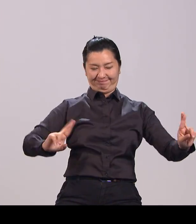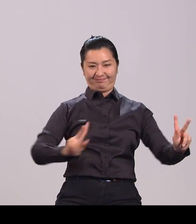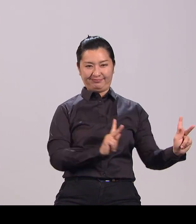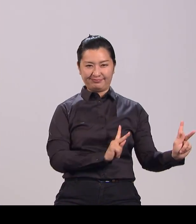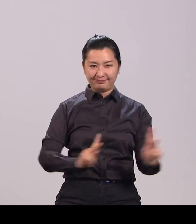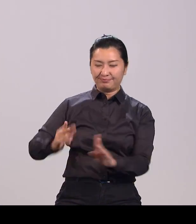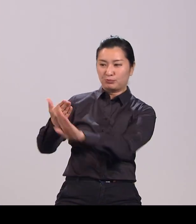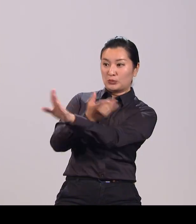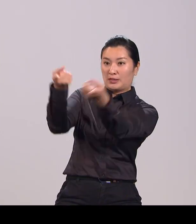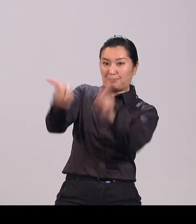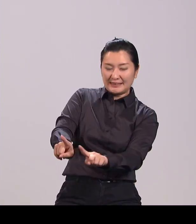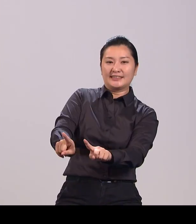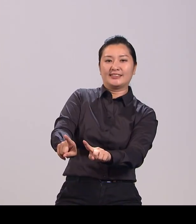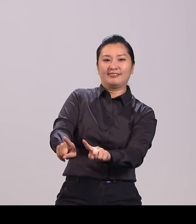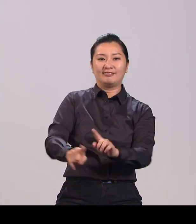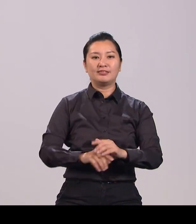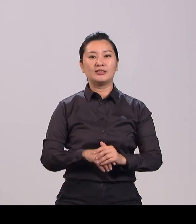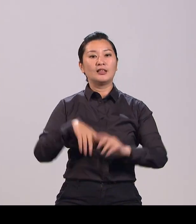prepare ourselves to build trust, to strengthen bonds,